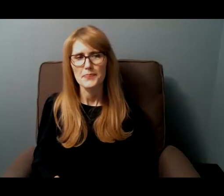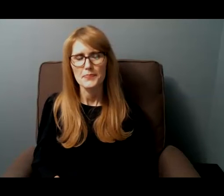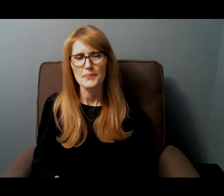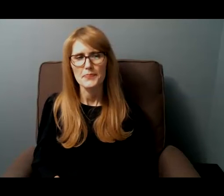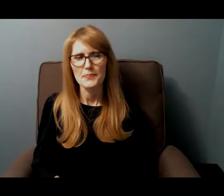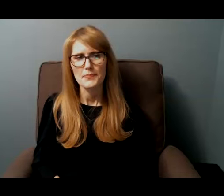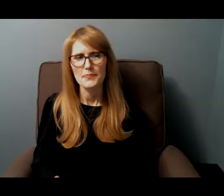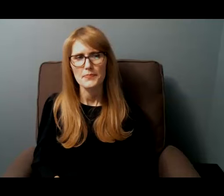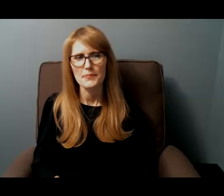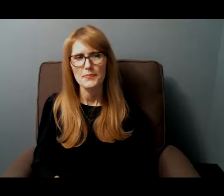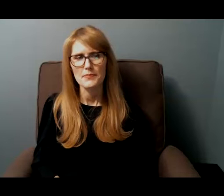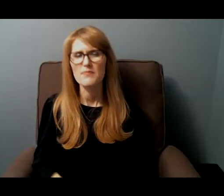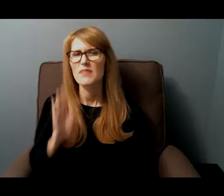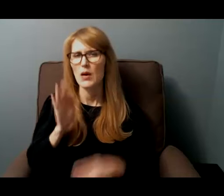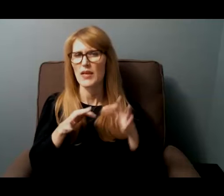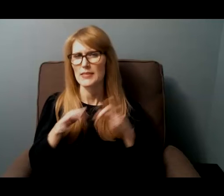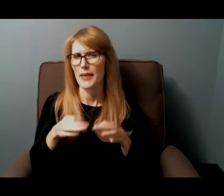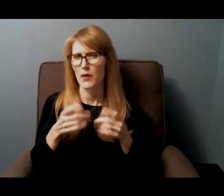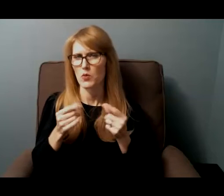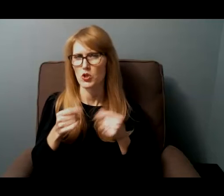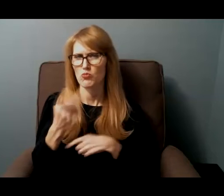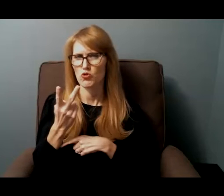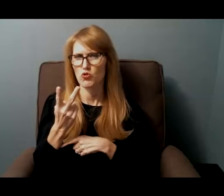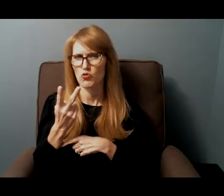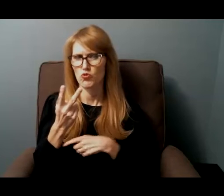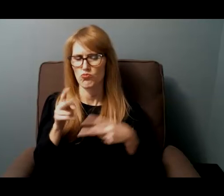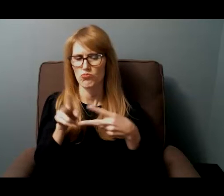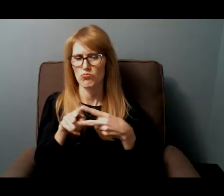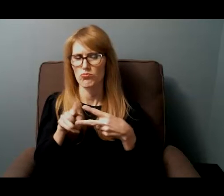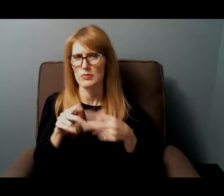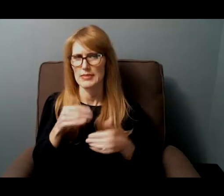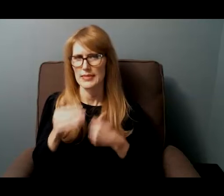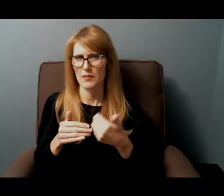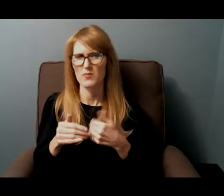just going to walk you through these two steps so you feel like you have a sense of what this is.